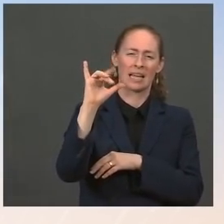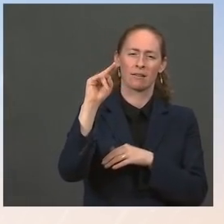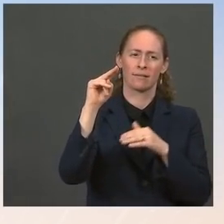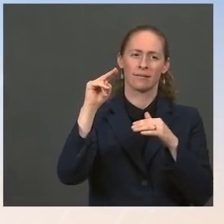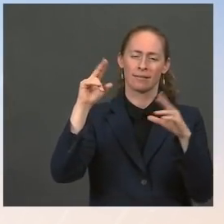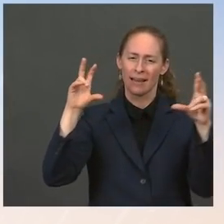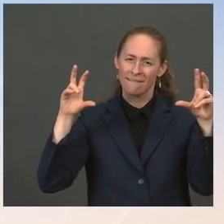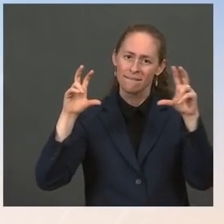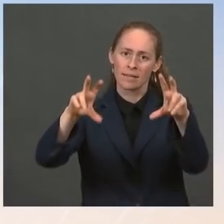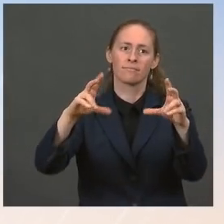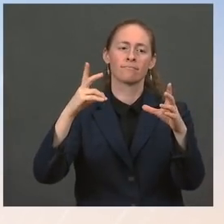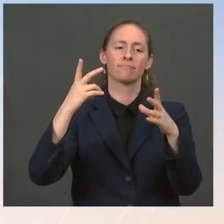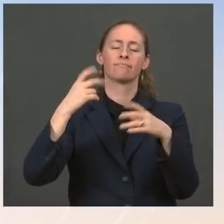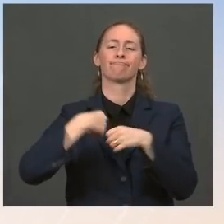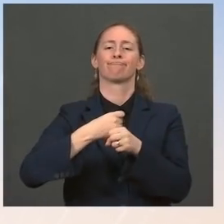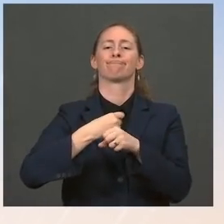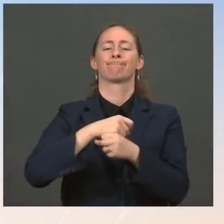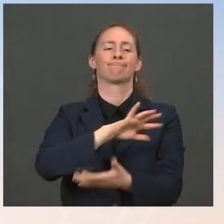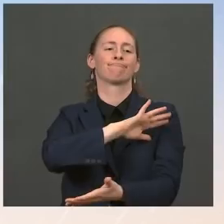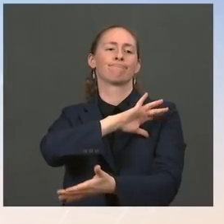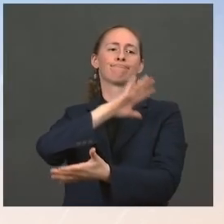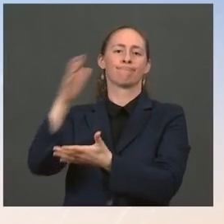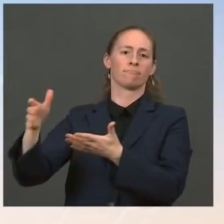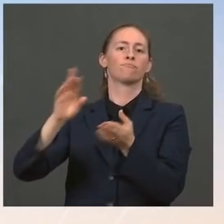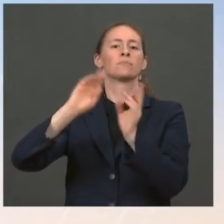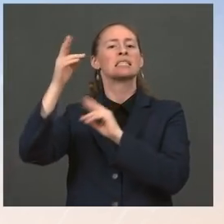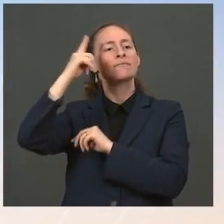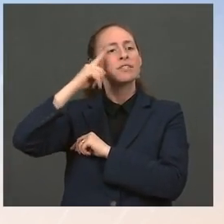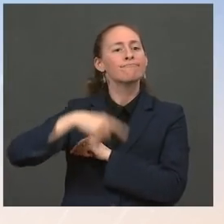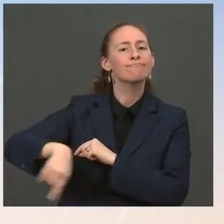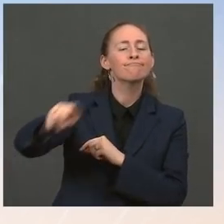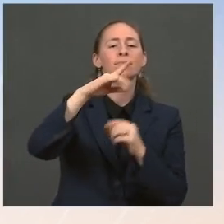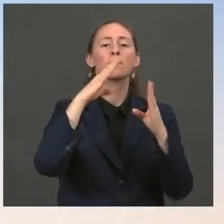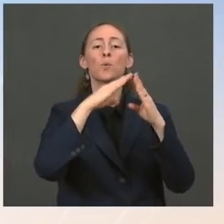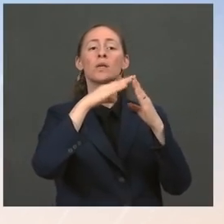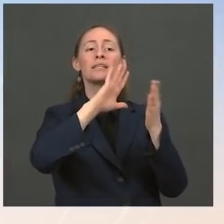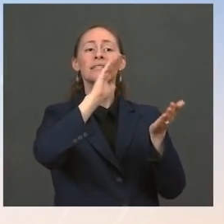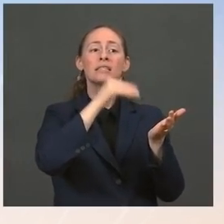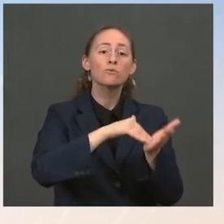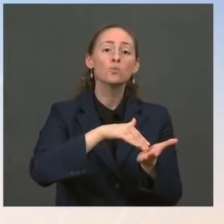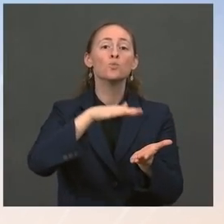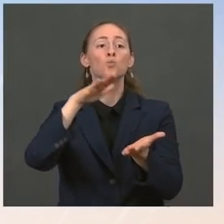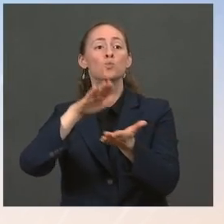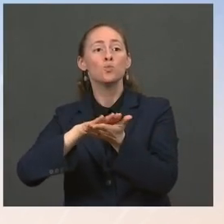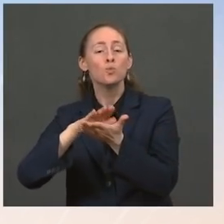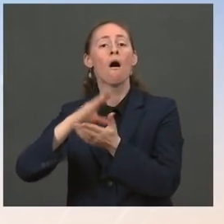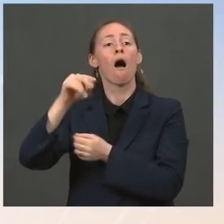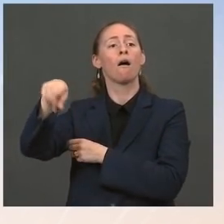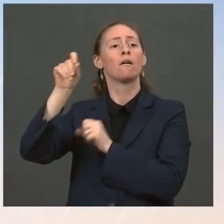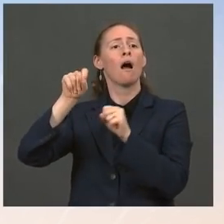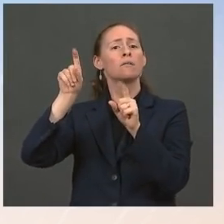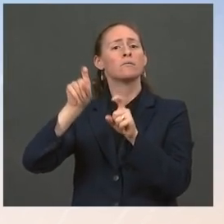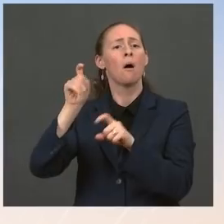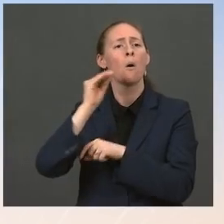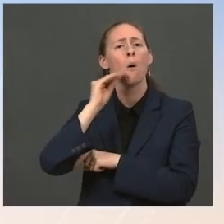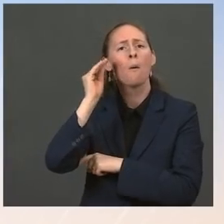that are available at schools, community centers, and also to purchase at home. The Press: But that's future focused. I'm talking about -- Ms. Psaki: It's starting to happen now.